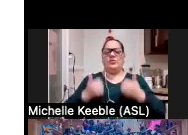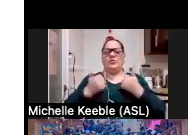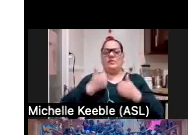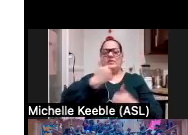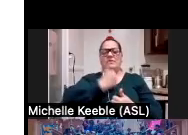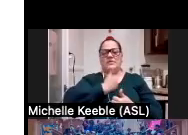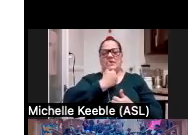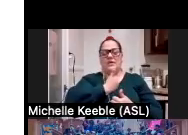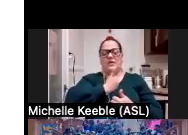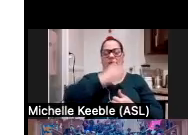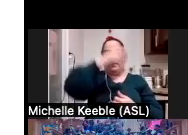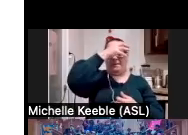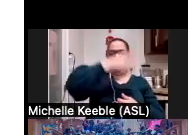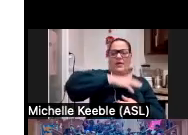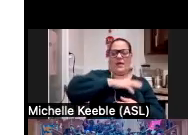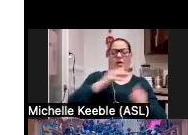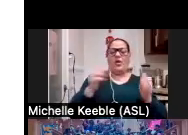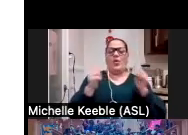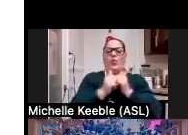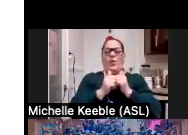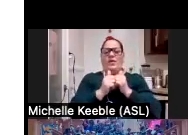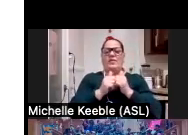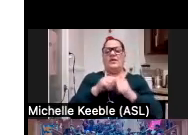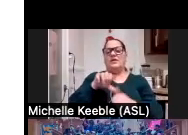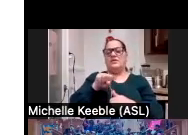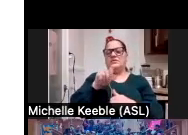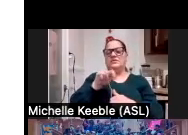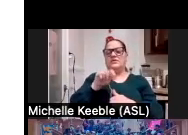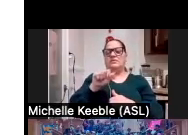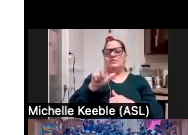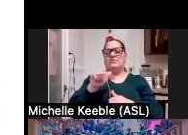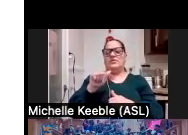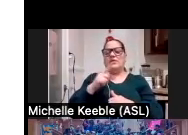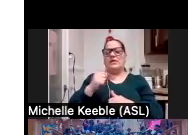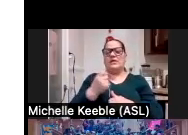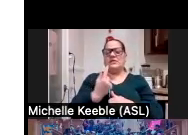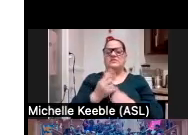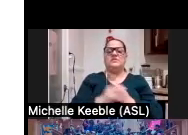as a guy with stumps through legs. Um but he spent the first six years of his life